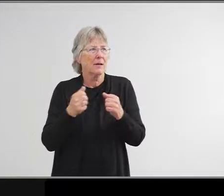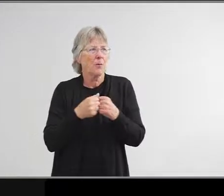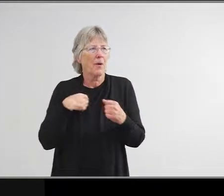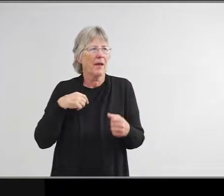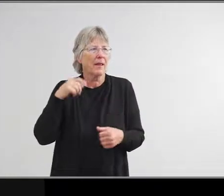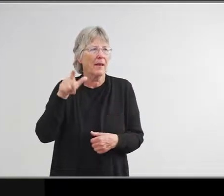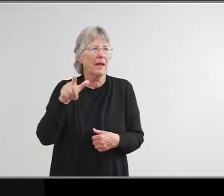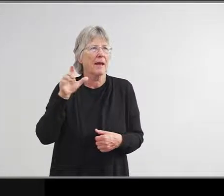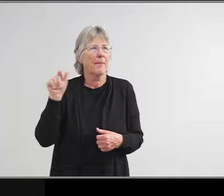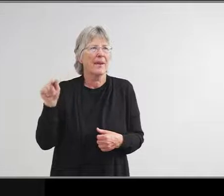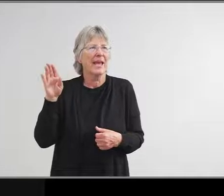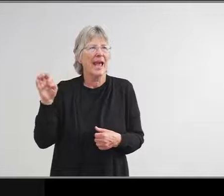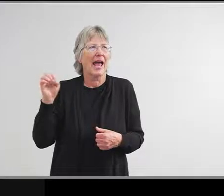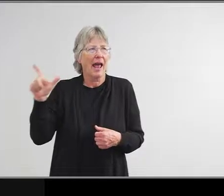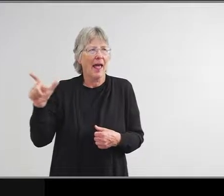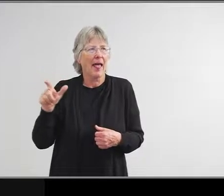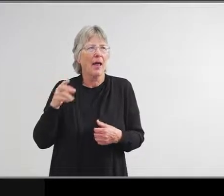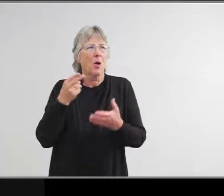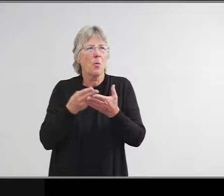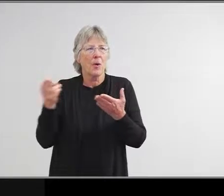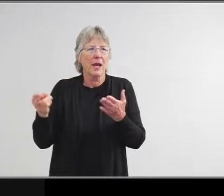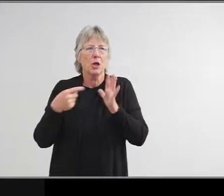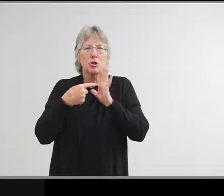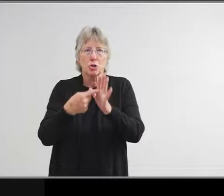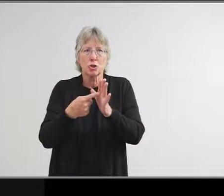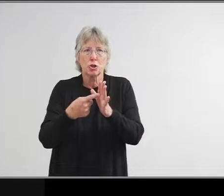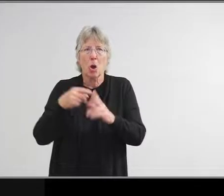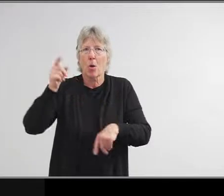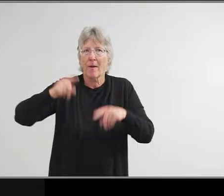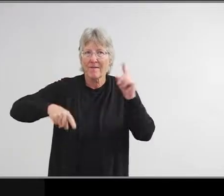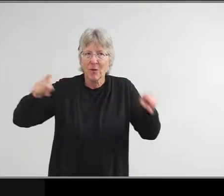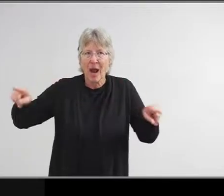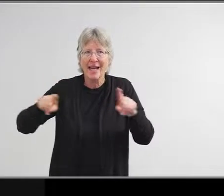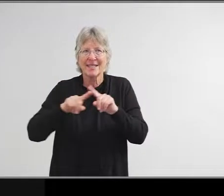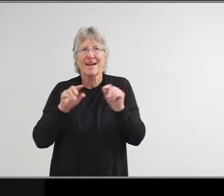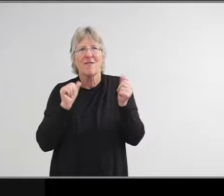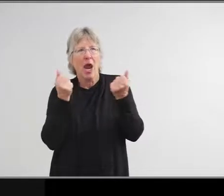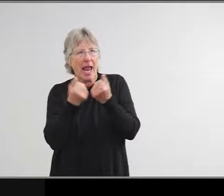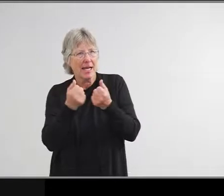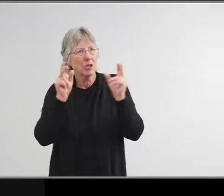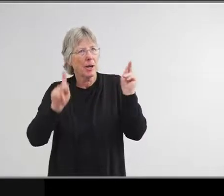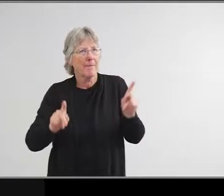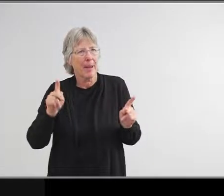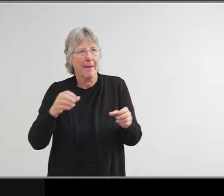These connections are valuable to show students the variety of agencies and people that make up their community.